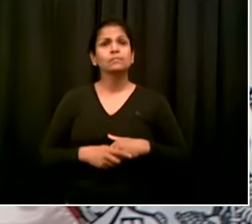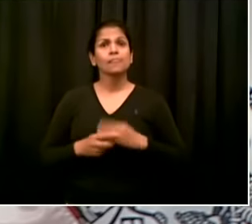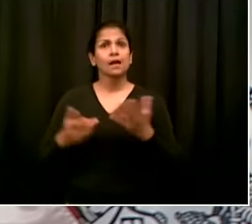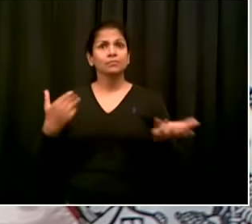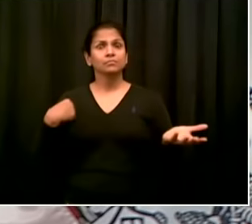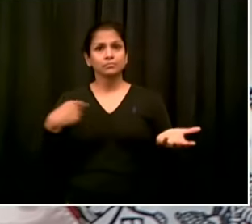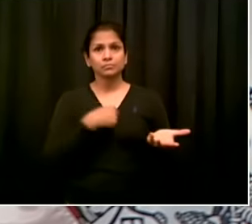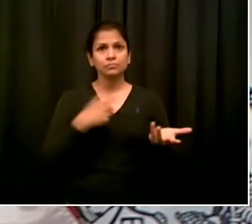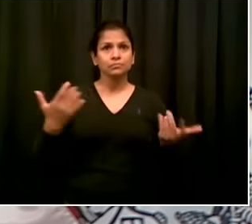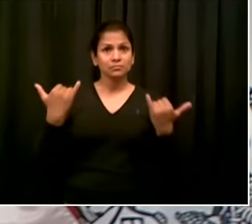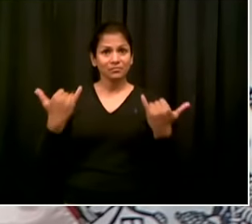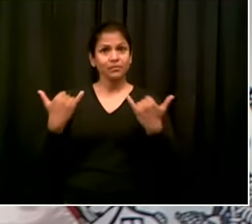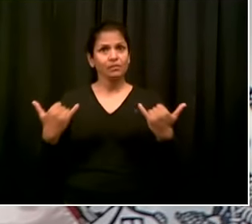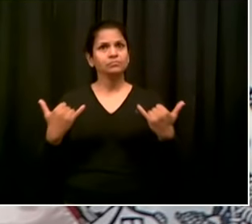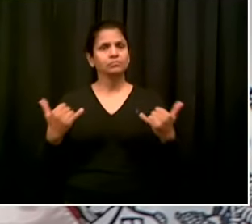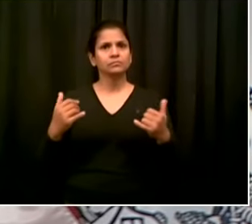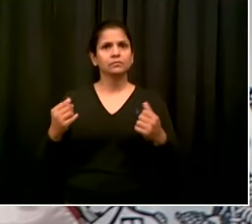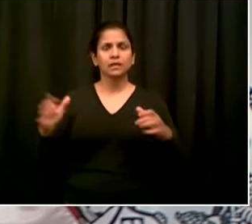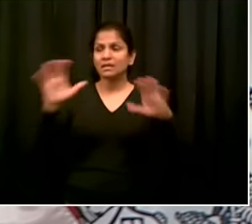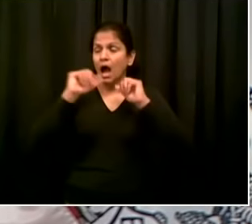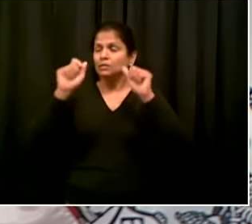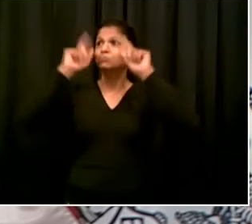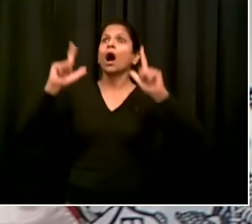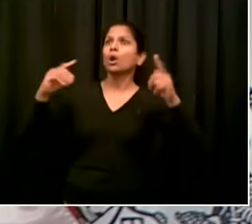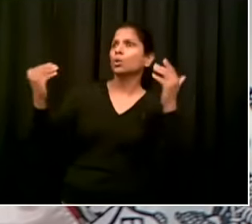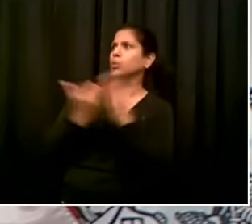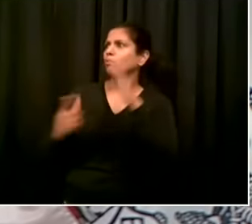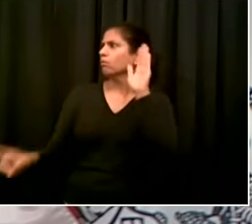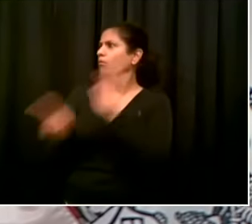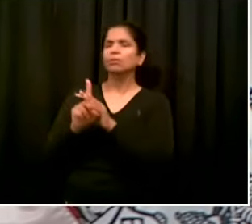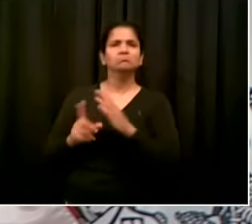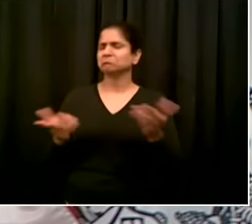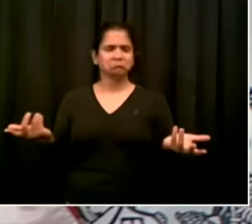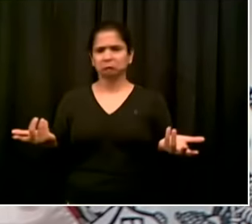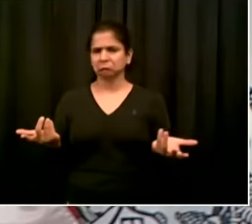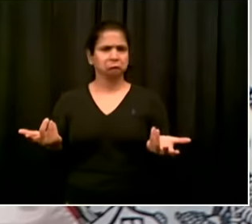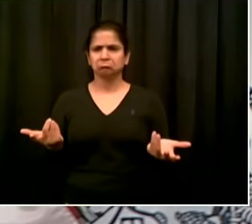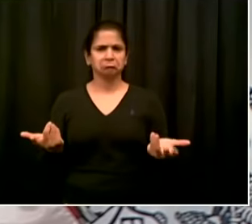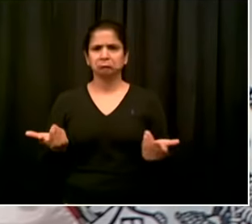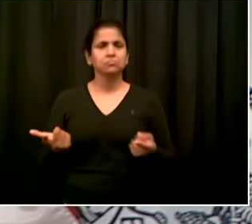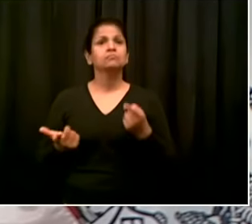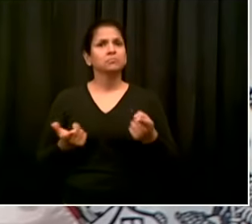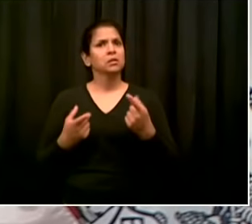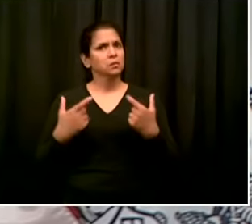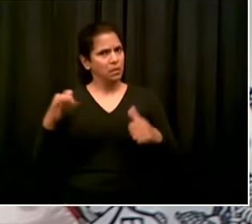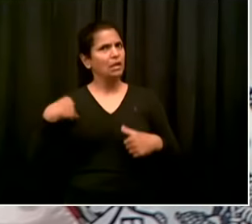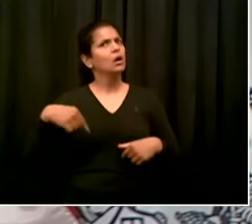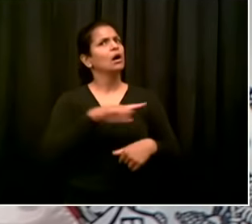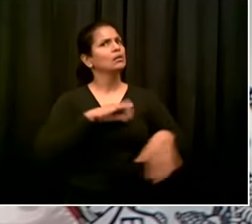WEAR A MASK. THERE HAS BEEN A LOT OF DIALOGUE AND A LOT OF INFORMATION LLA